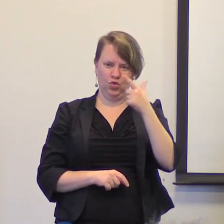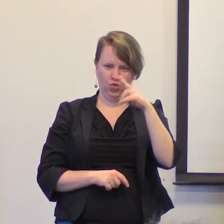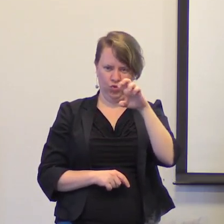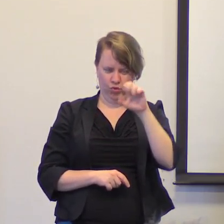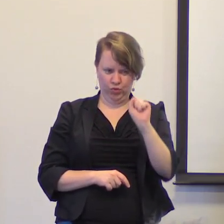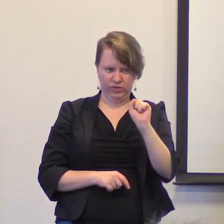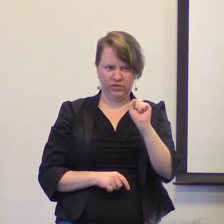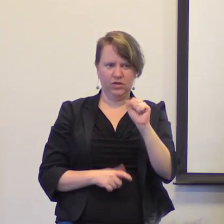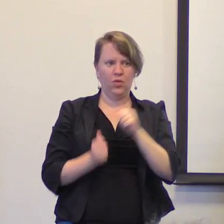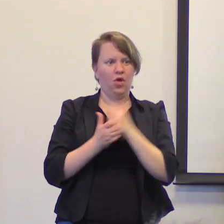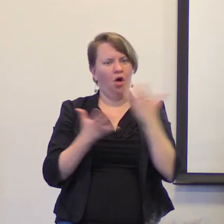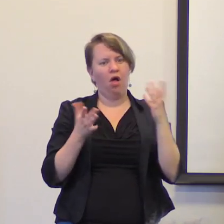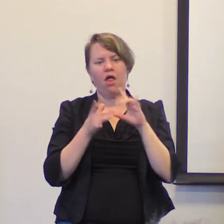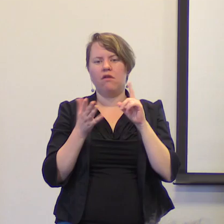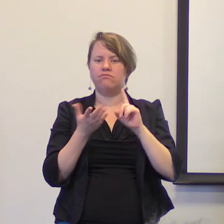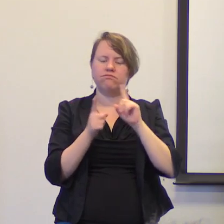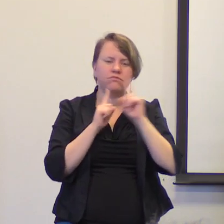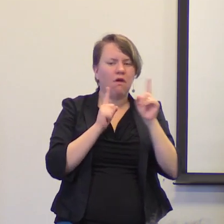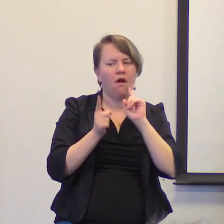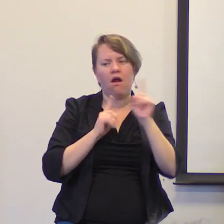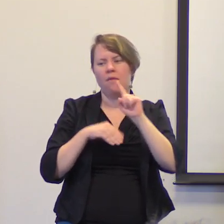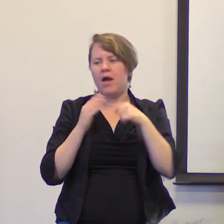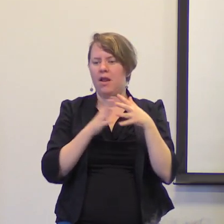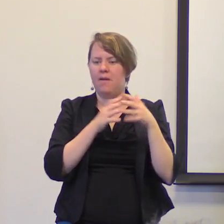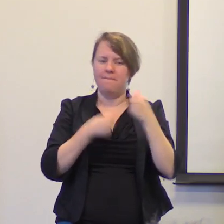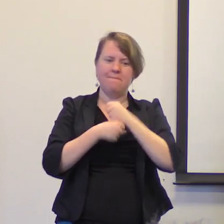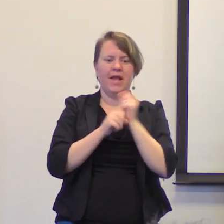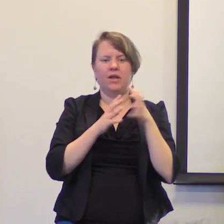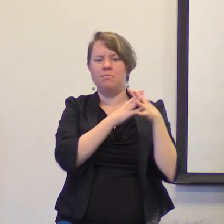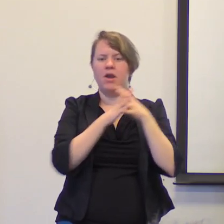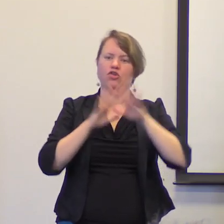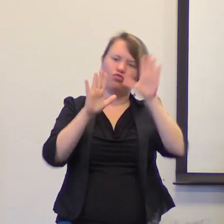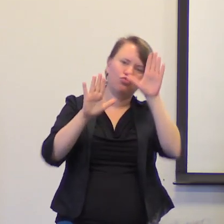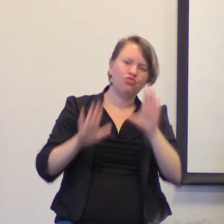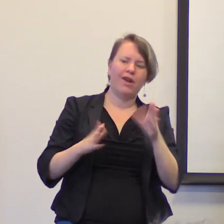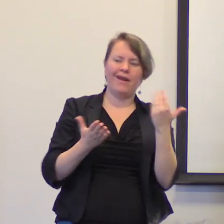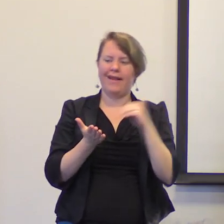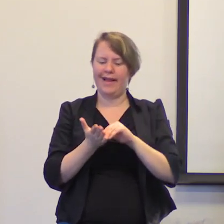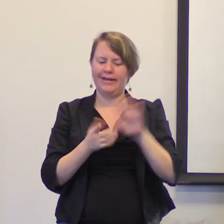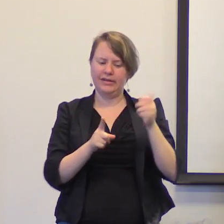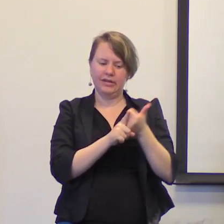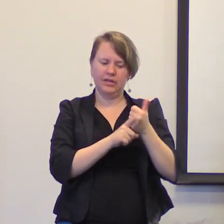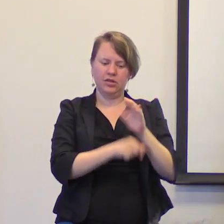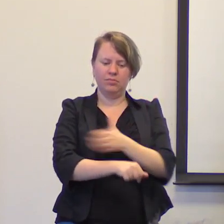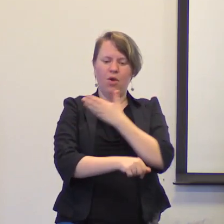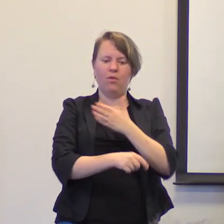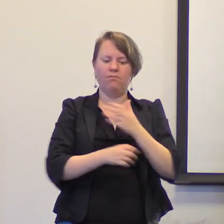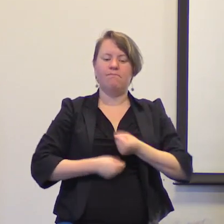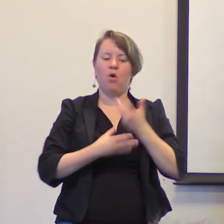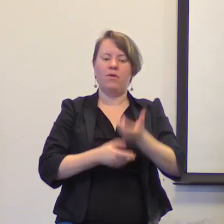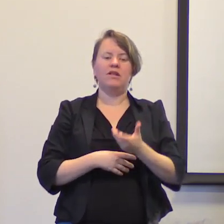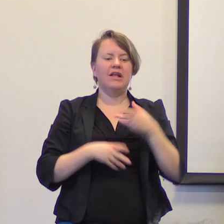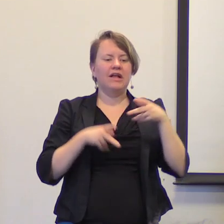With all the talk about America being ... "Make America Great Again," Langston Hughes' poem is called "Let America Be America Again."